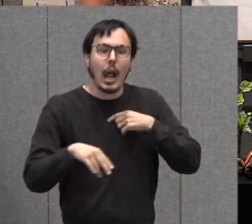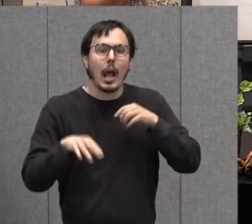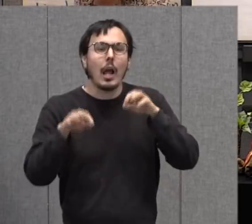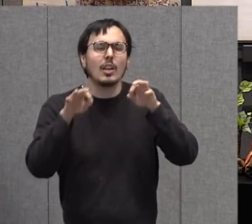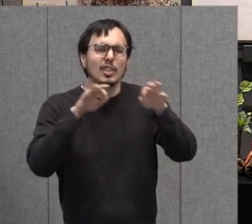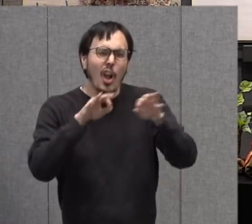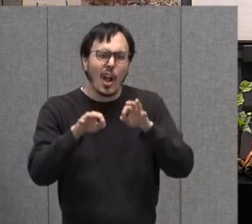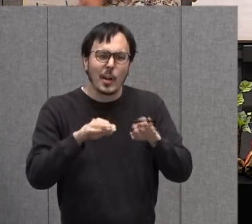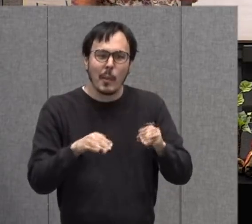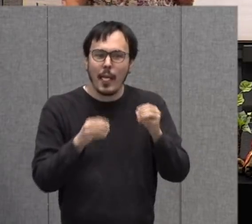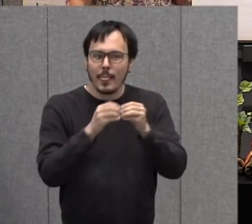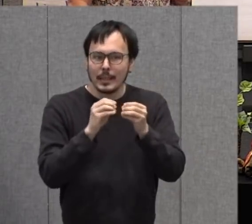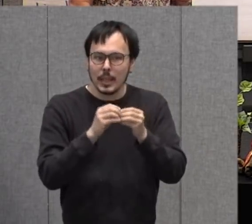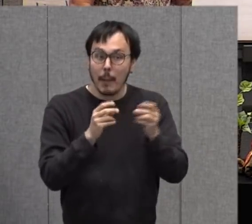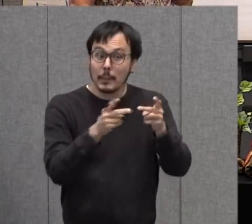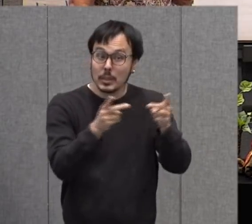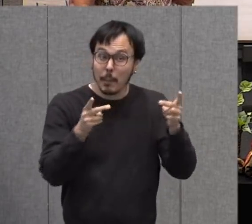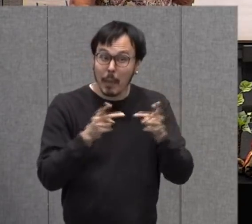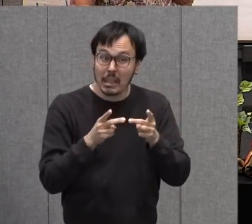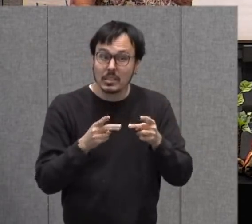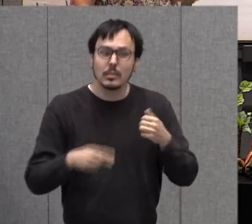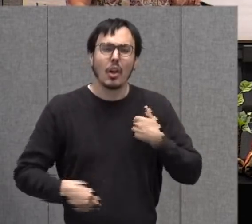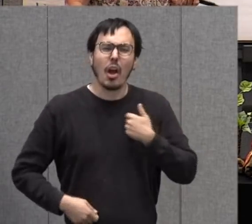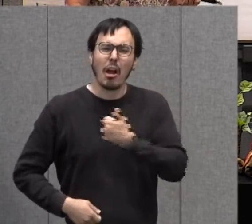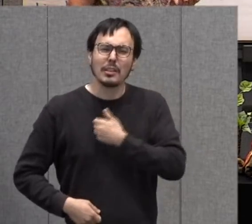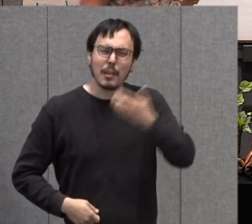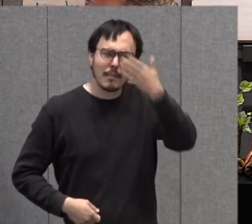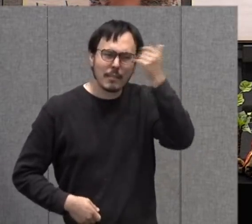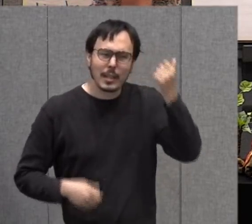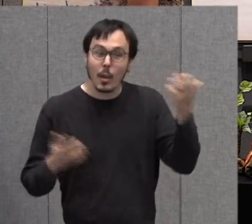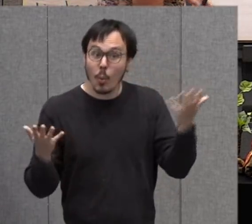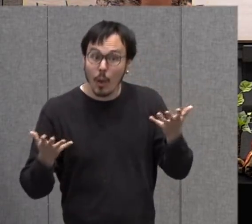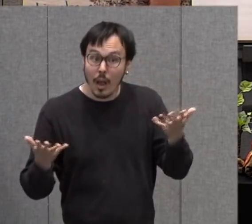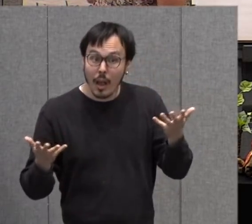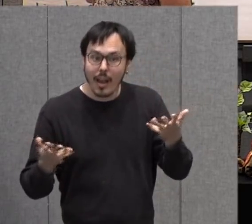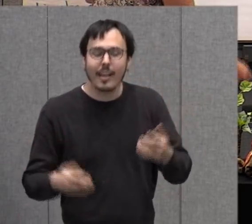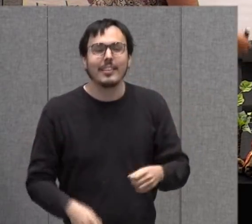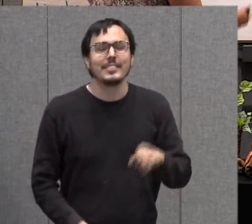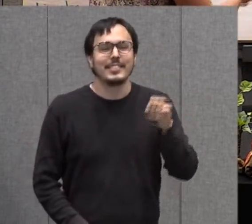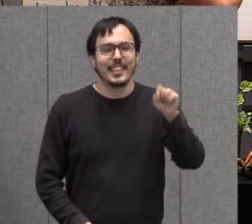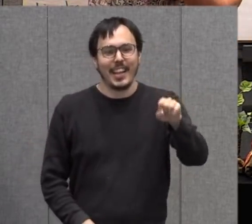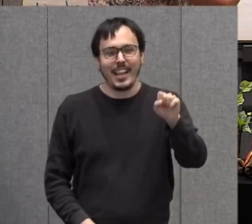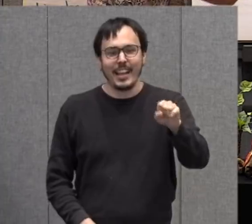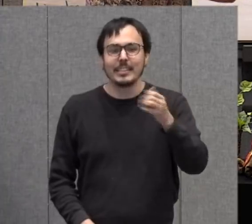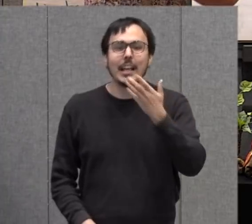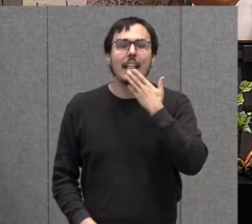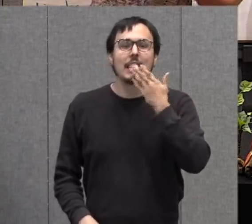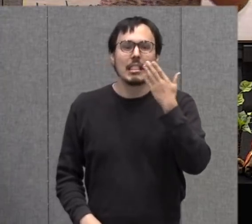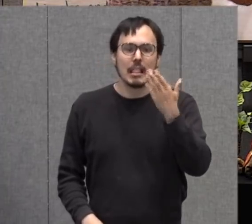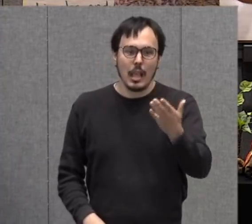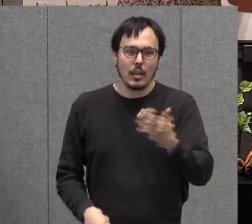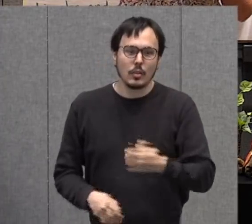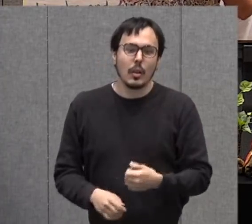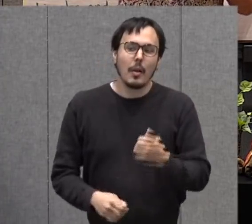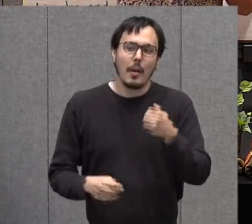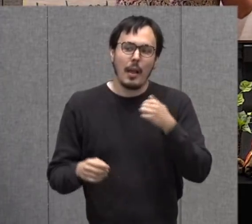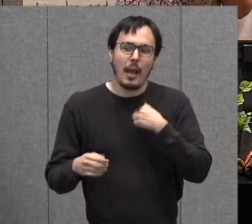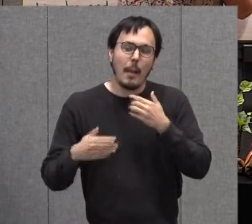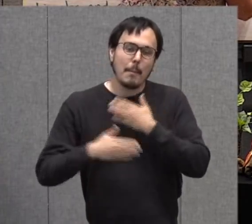What did we forget? Thank you, I appreciate your input. So now, from there I found,